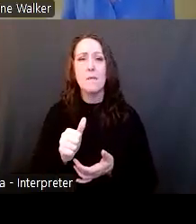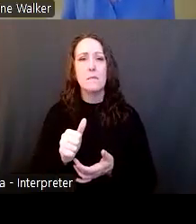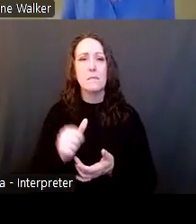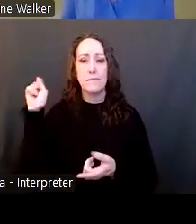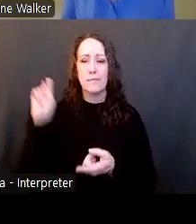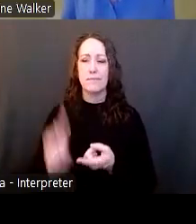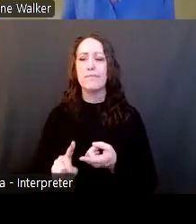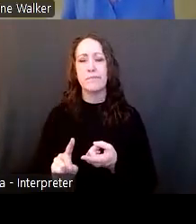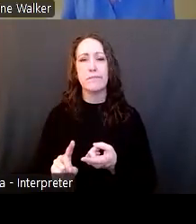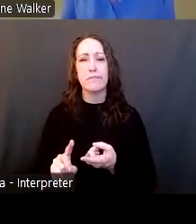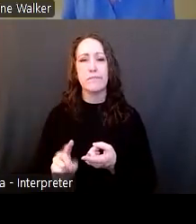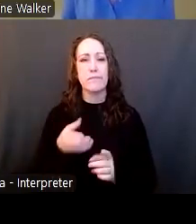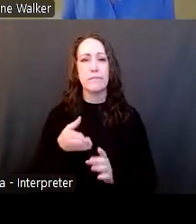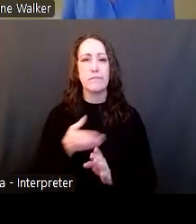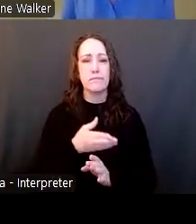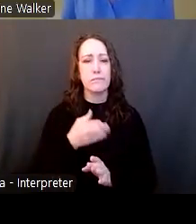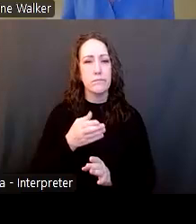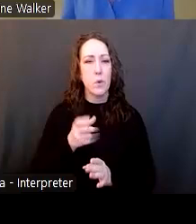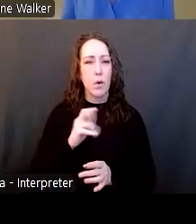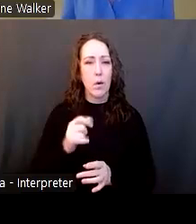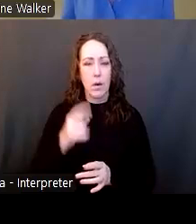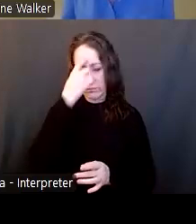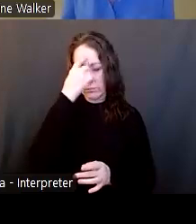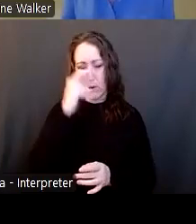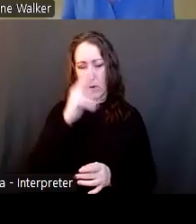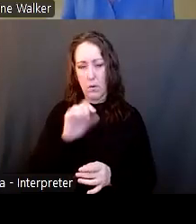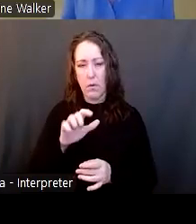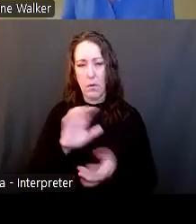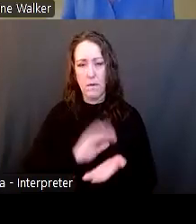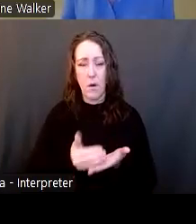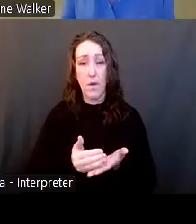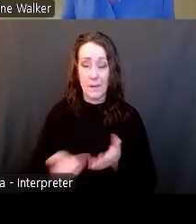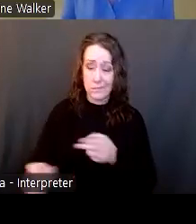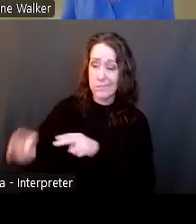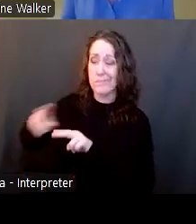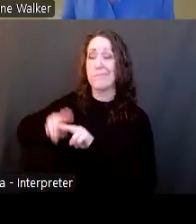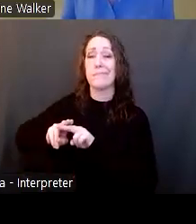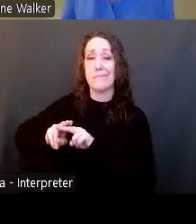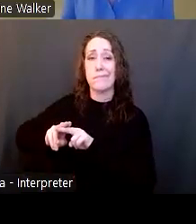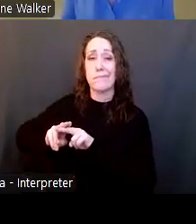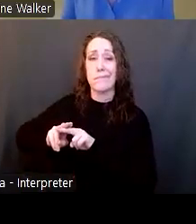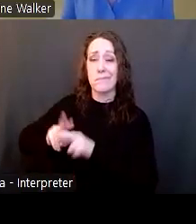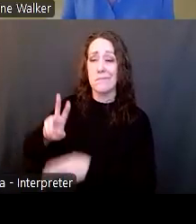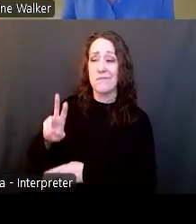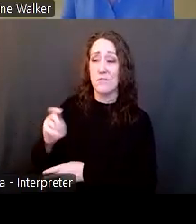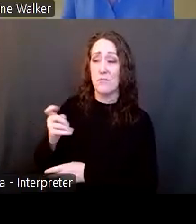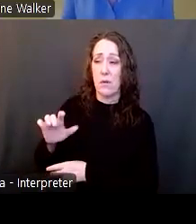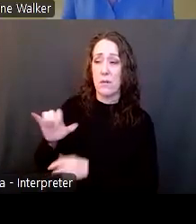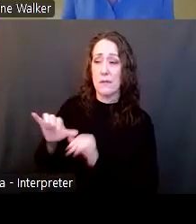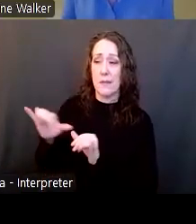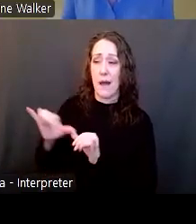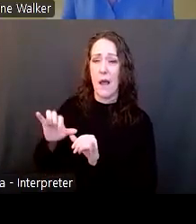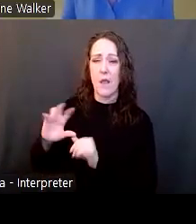in prefrontal cortical volume and an increase in ventricular size the third ventricle in this